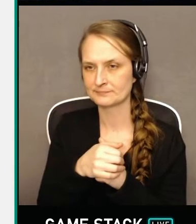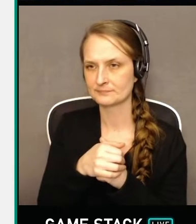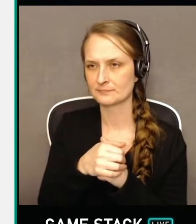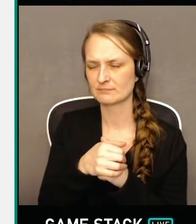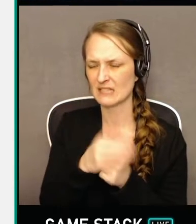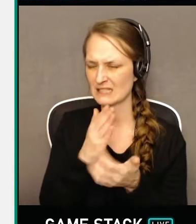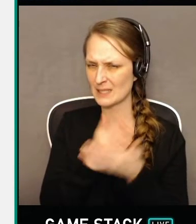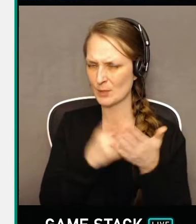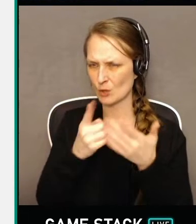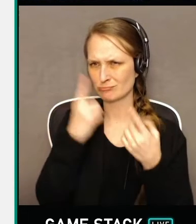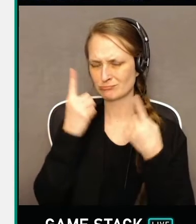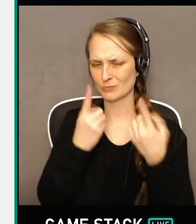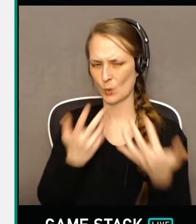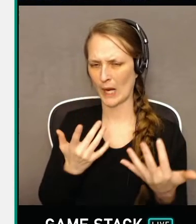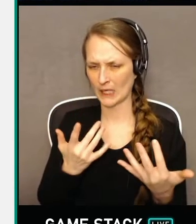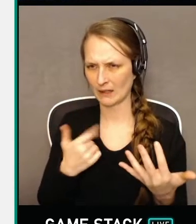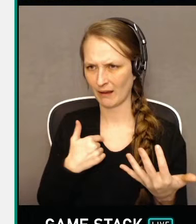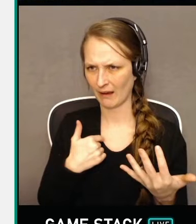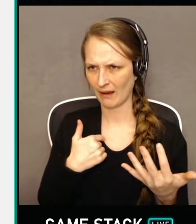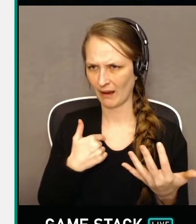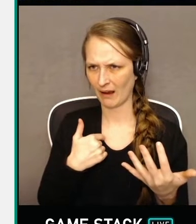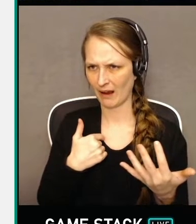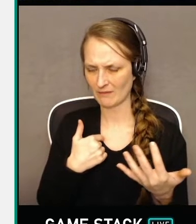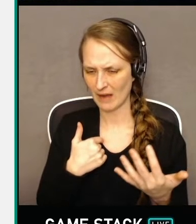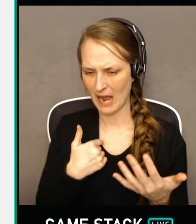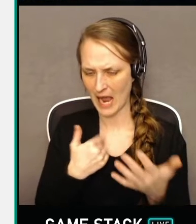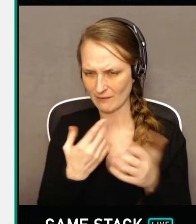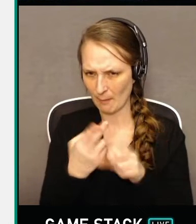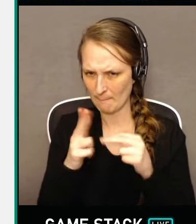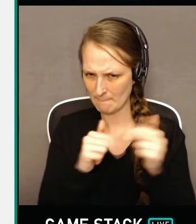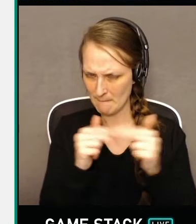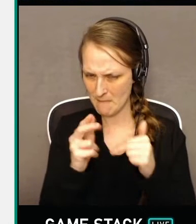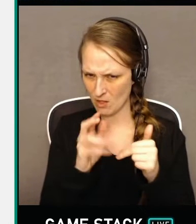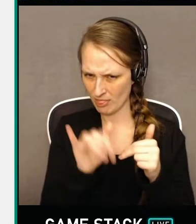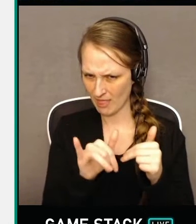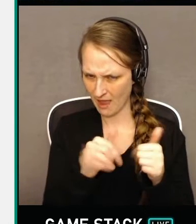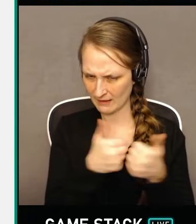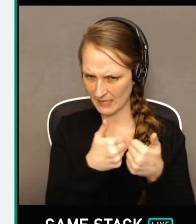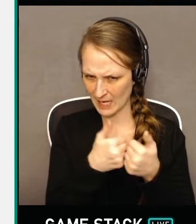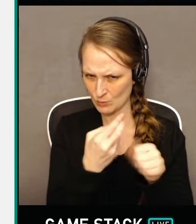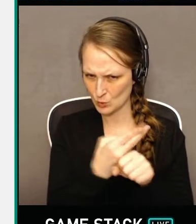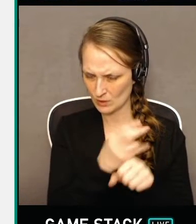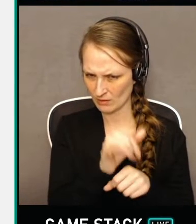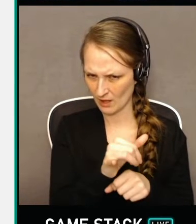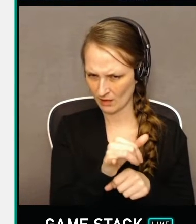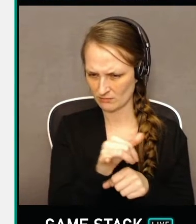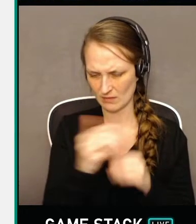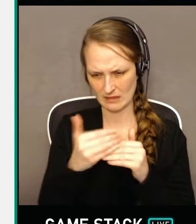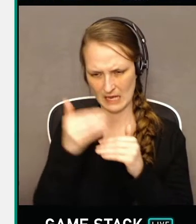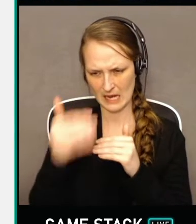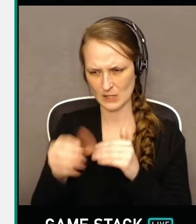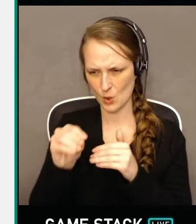wait a second if I'm a dev who's built a game using the Agility SDK today, what happens when the next OS ships?